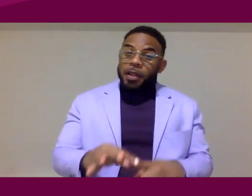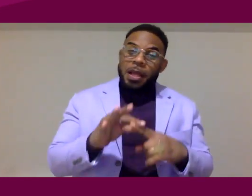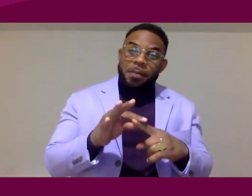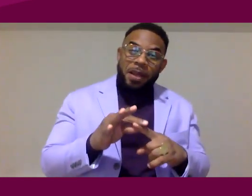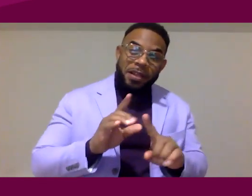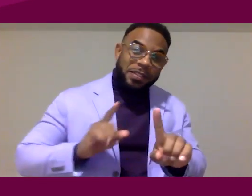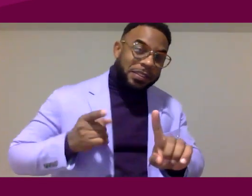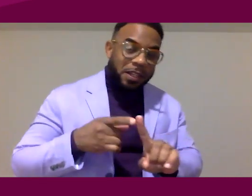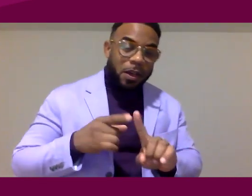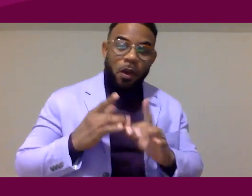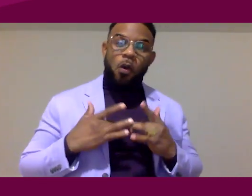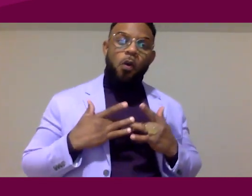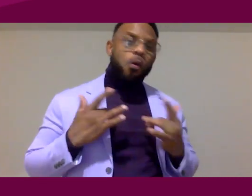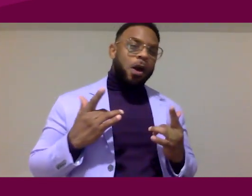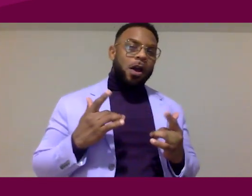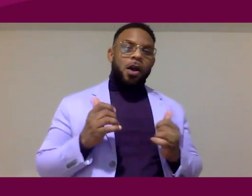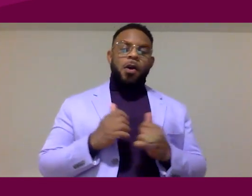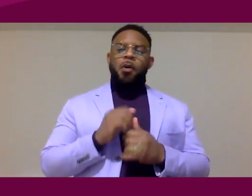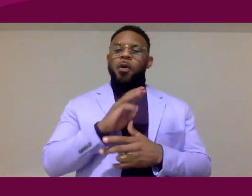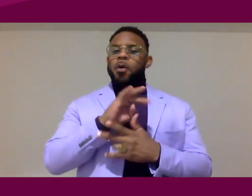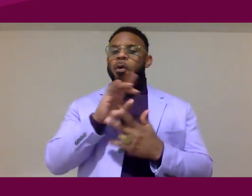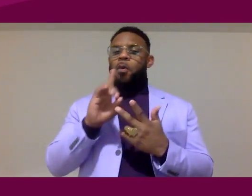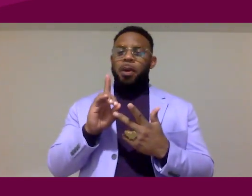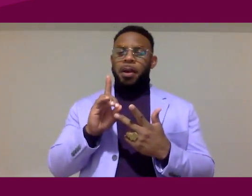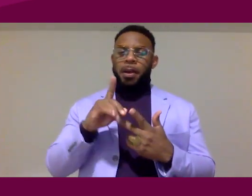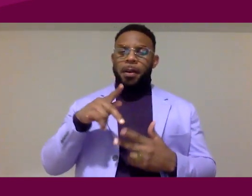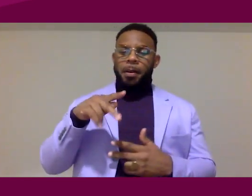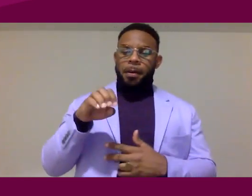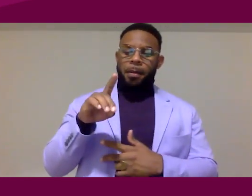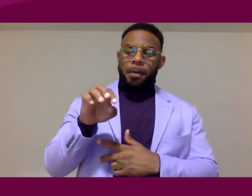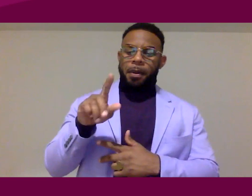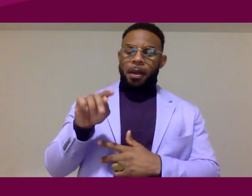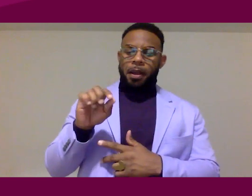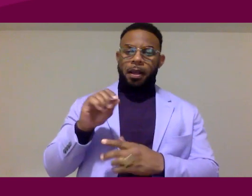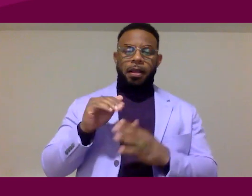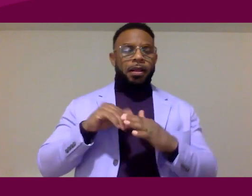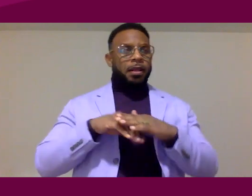of our What's Up WID podcast and celebration of Global Accessibility Awareness Day.